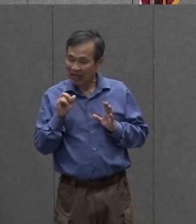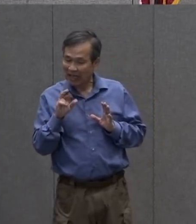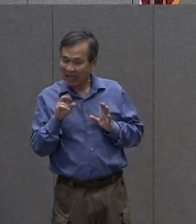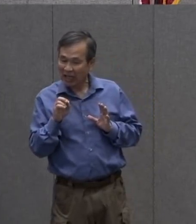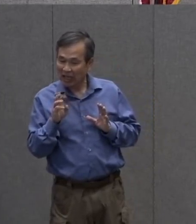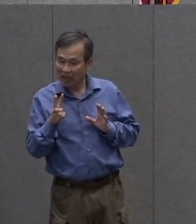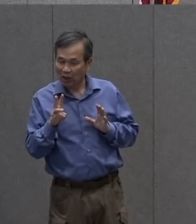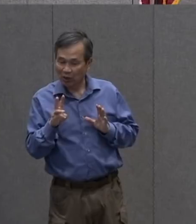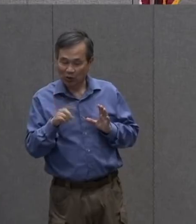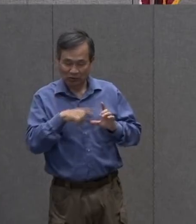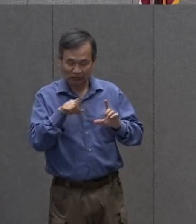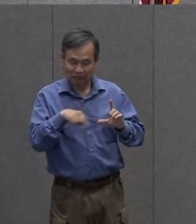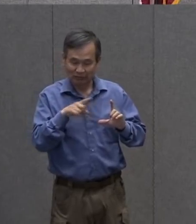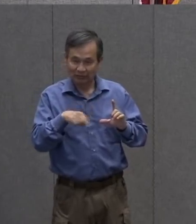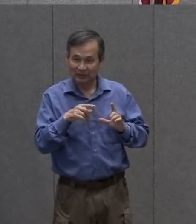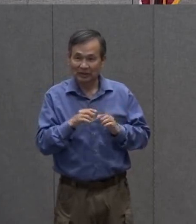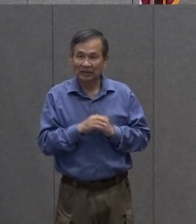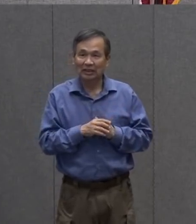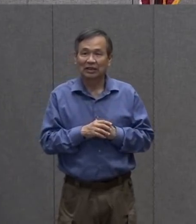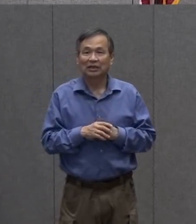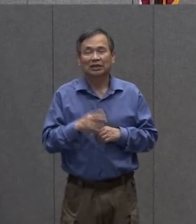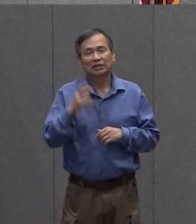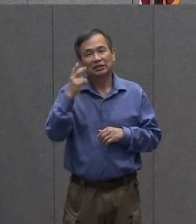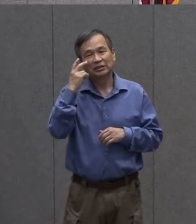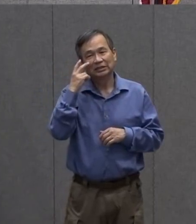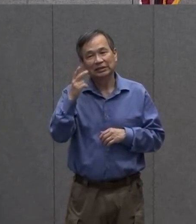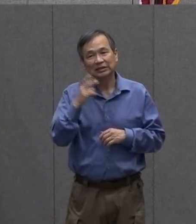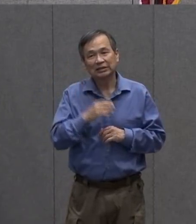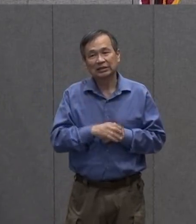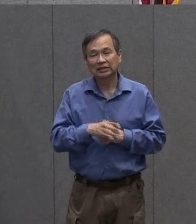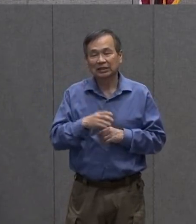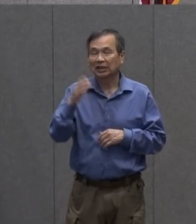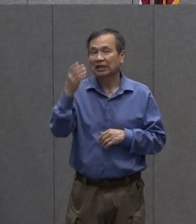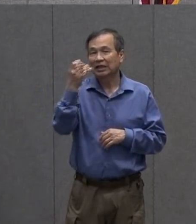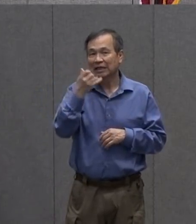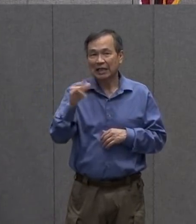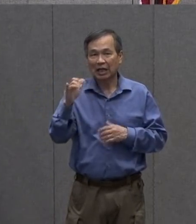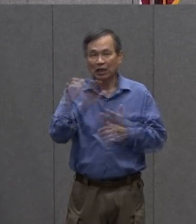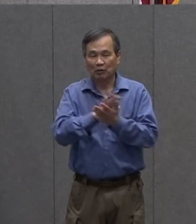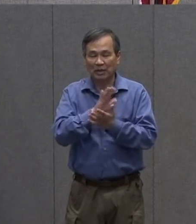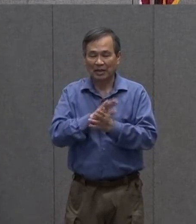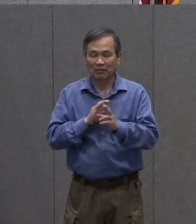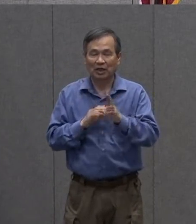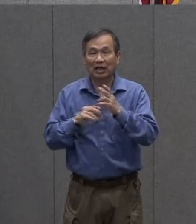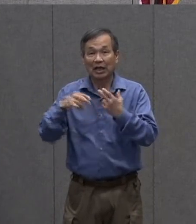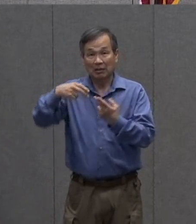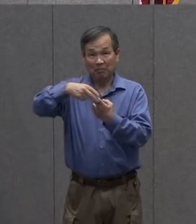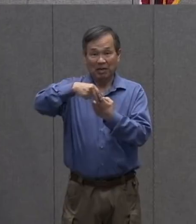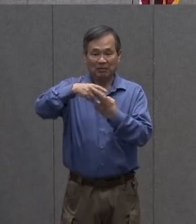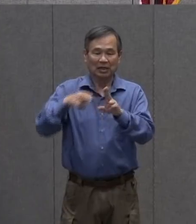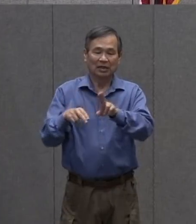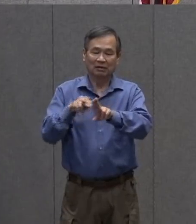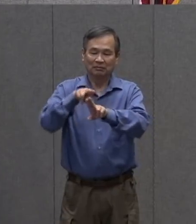And I you can tell like there's like this yellow piece of paper that's taped to a paper clip. And we'll go through that, but those are the items